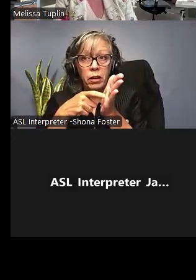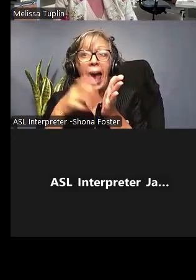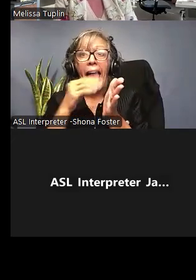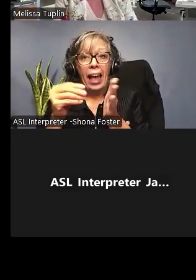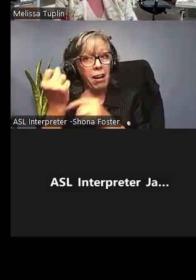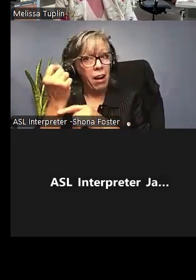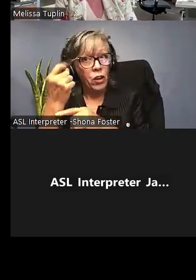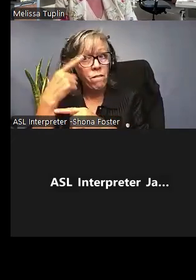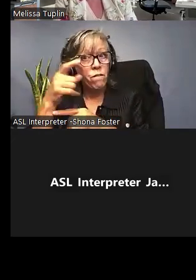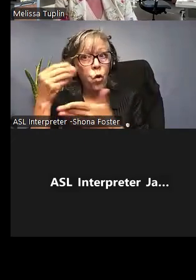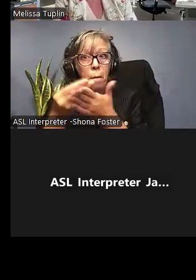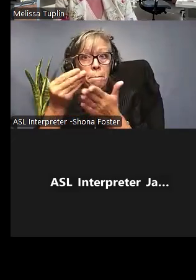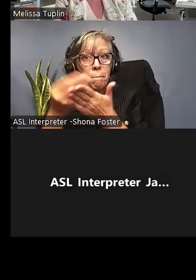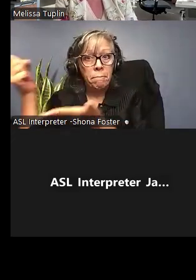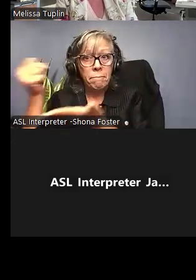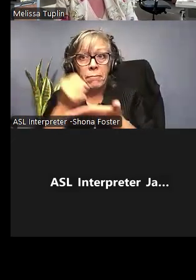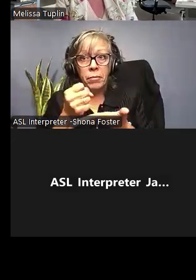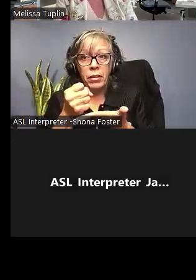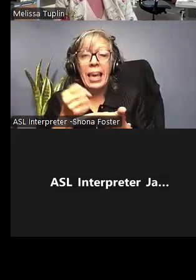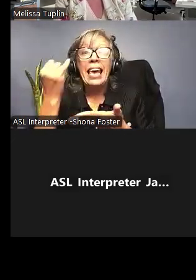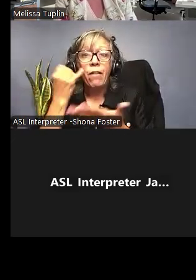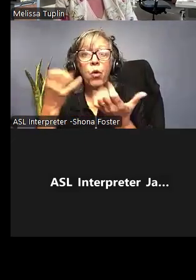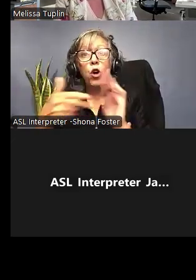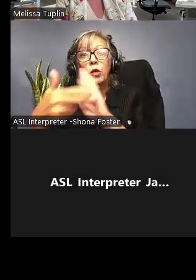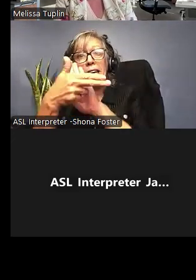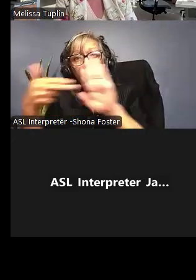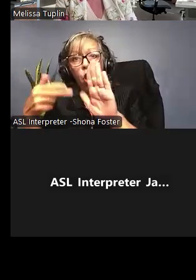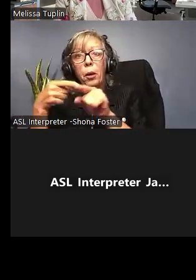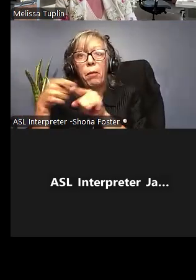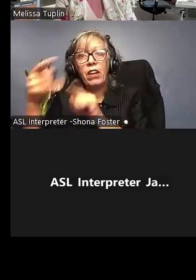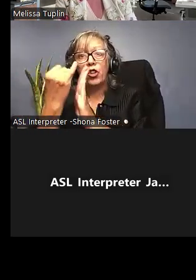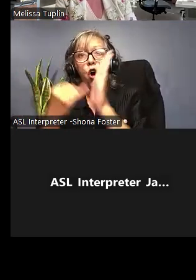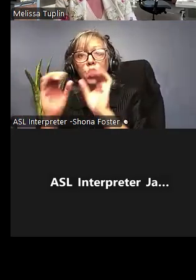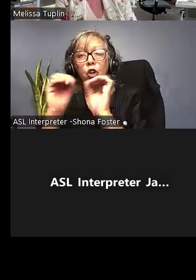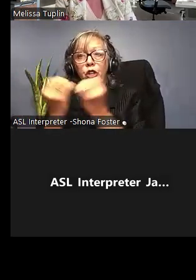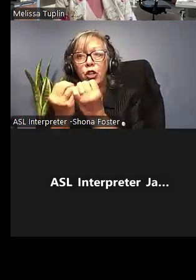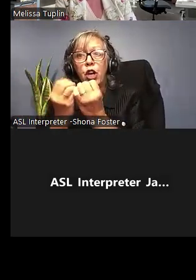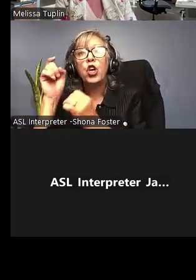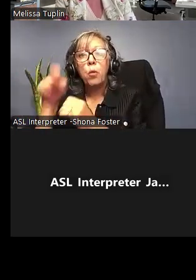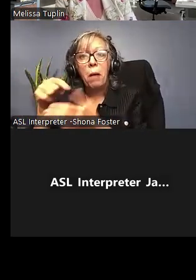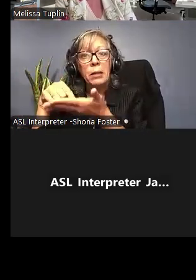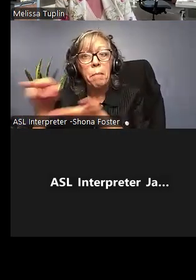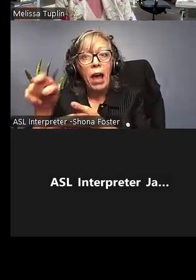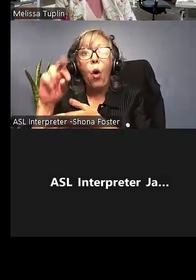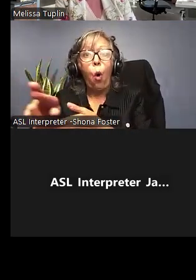to be considered a professional arts organization, you must pay or intend to pay professional artist